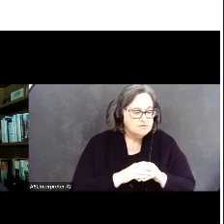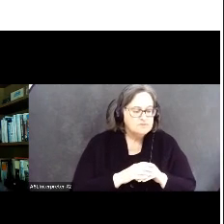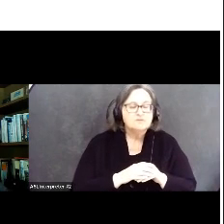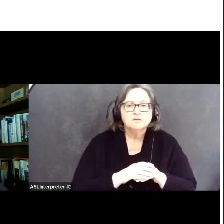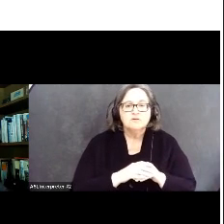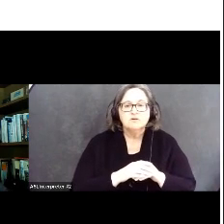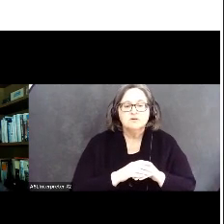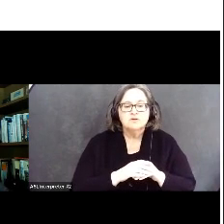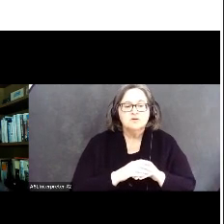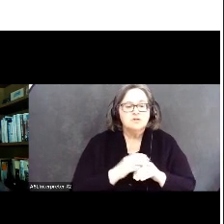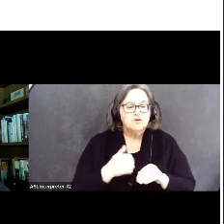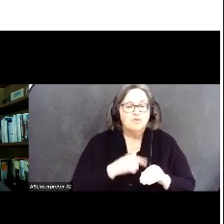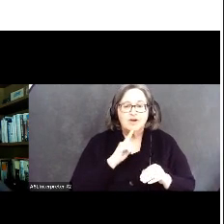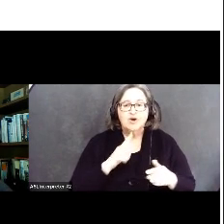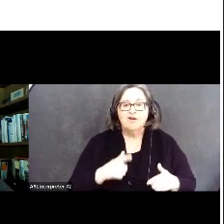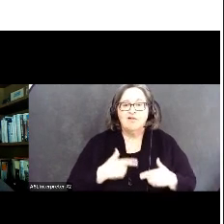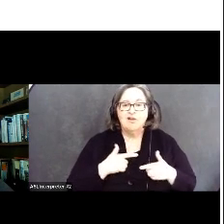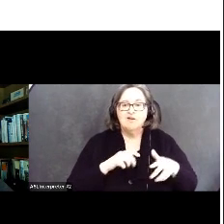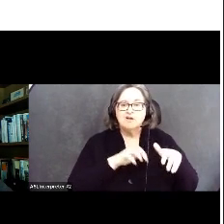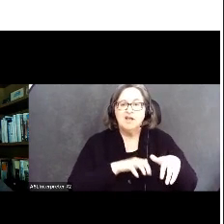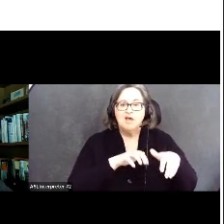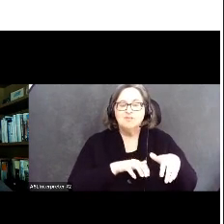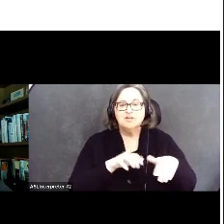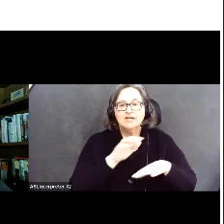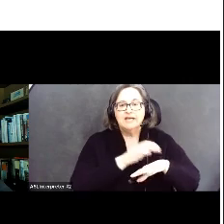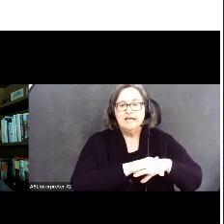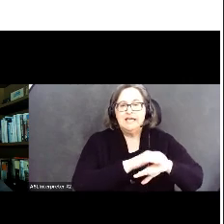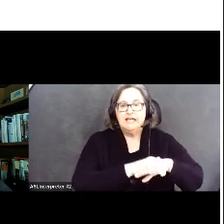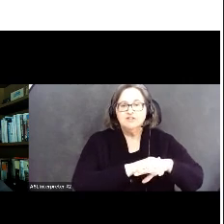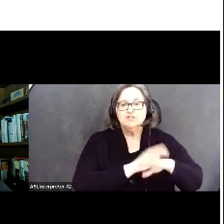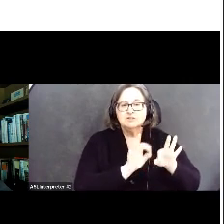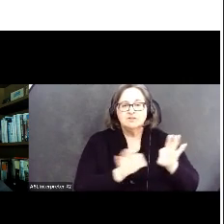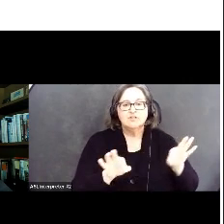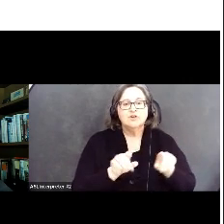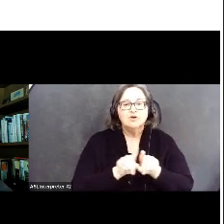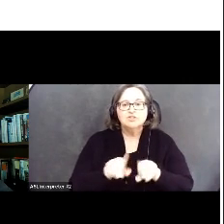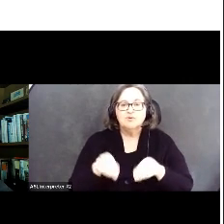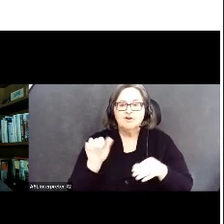We are live captioning the Webinar in English and also providing an American Sign Language,